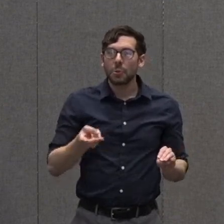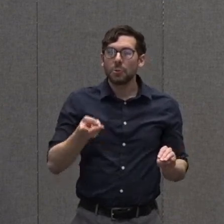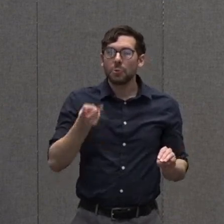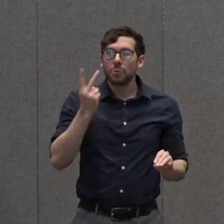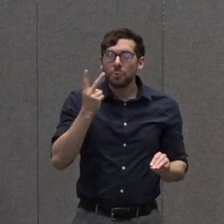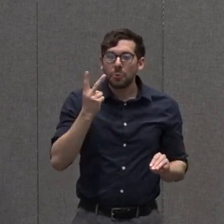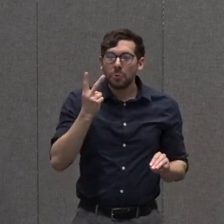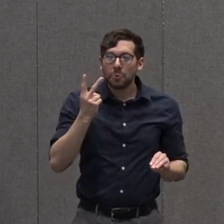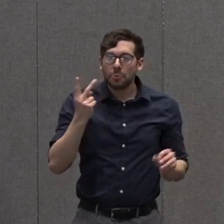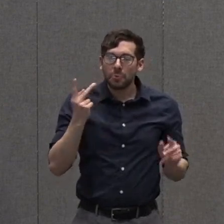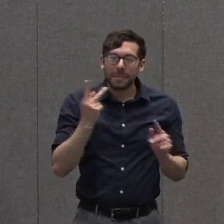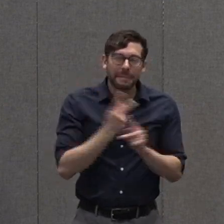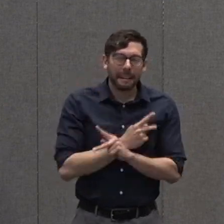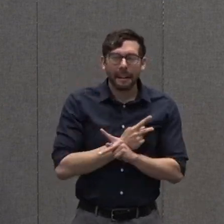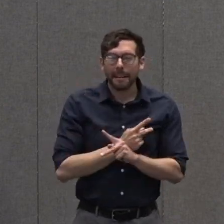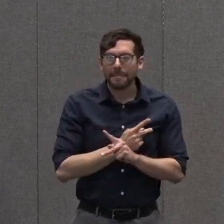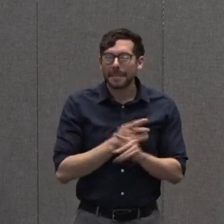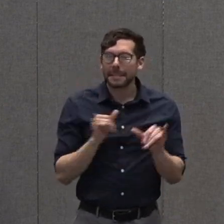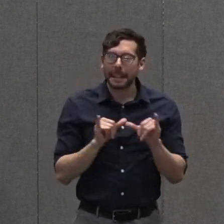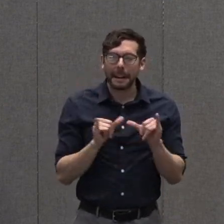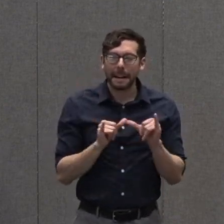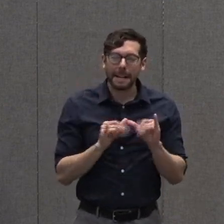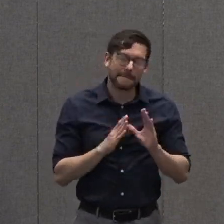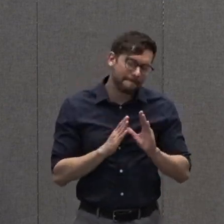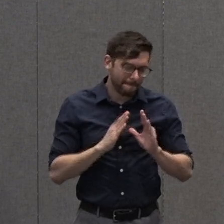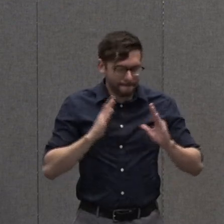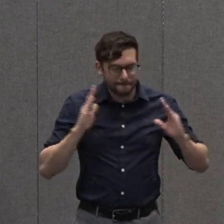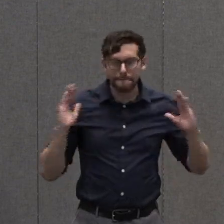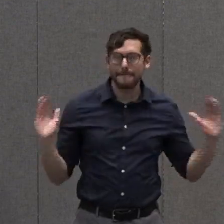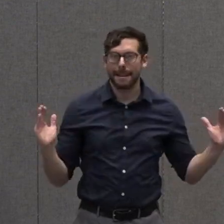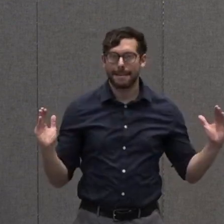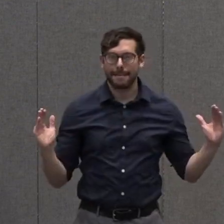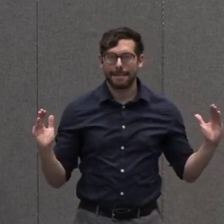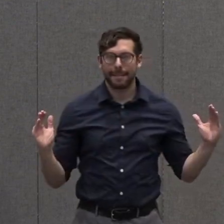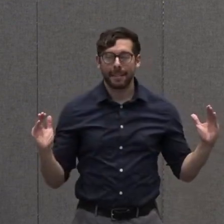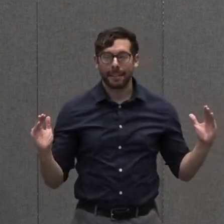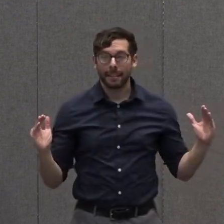and a little bit richer in that yellow color.